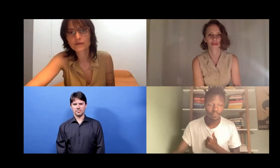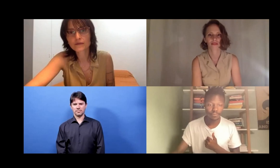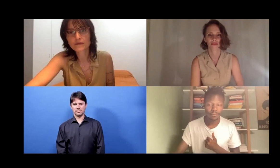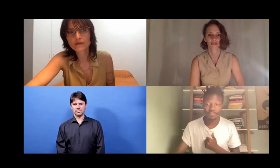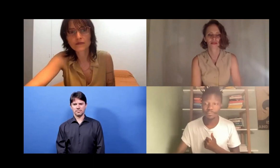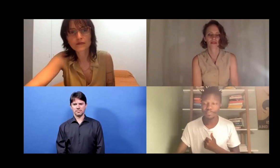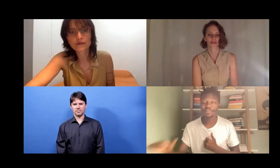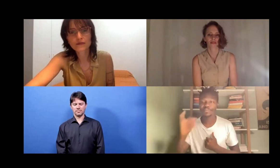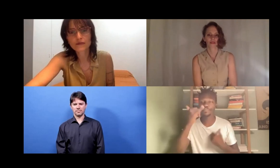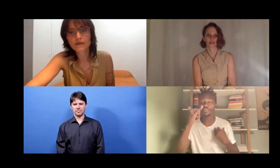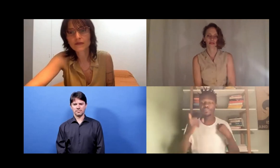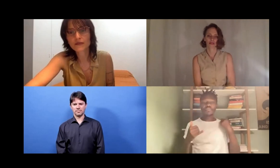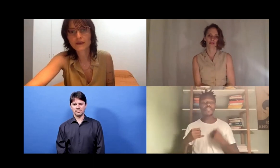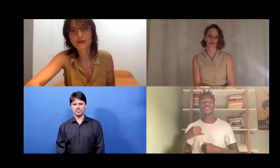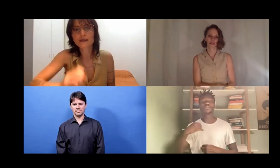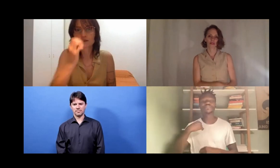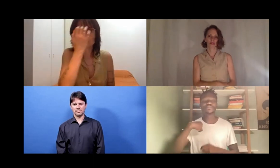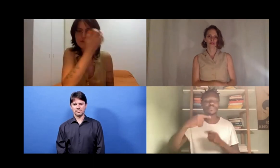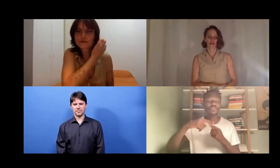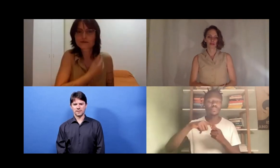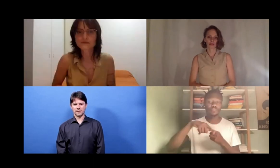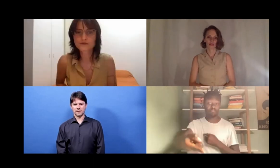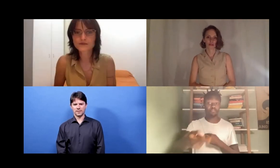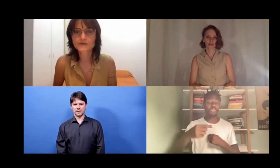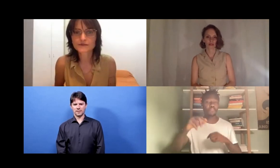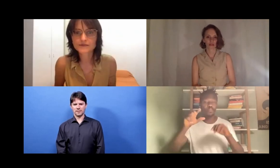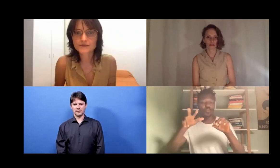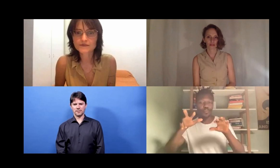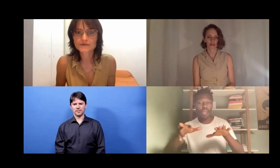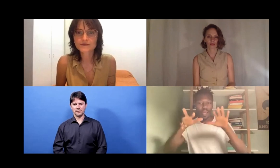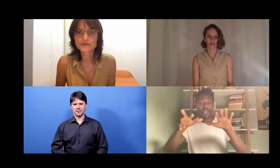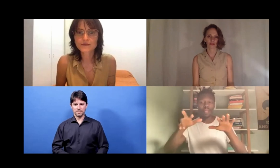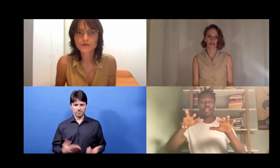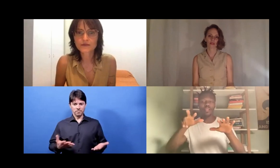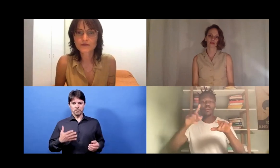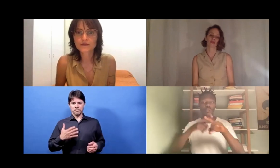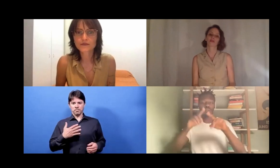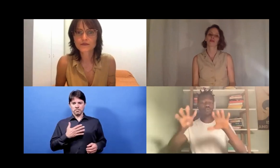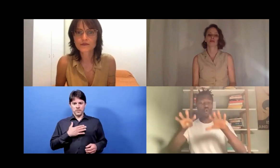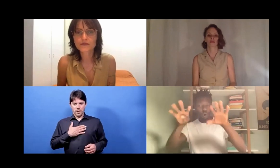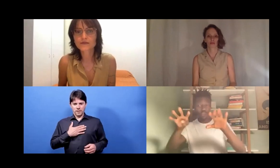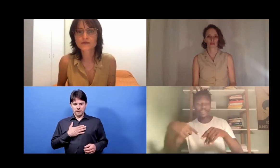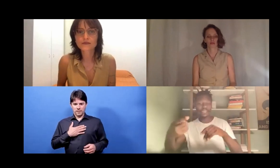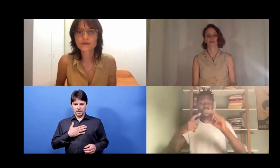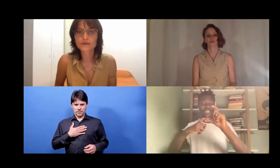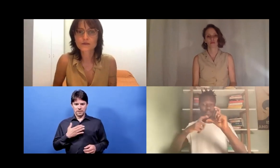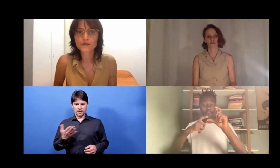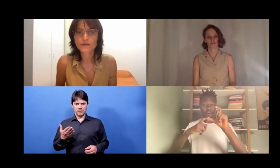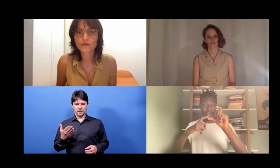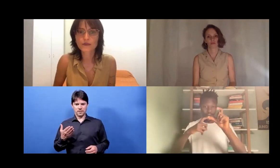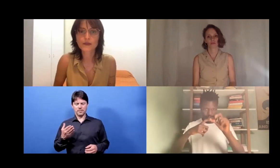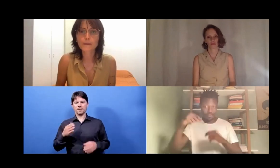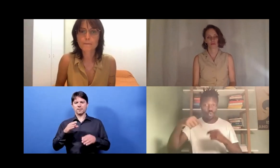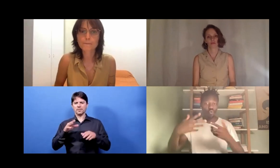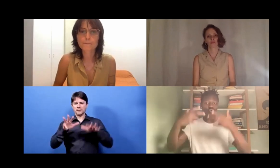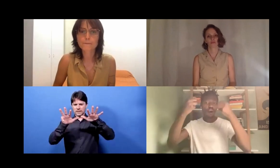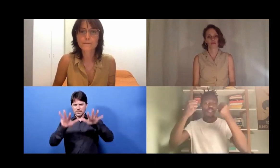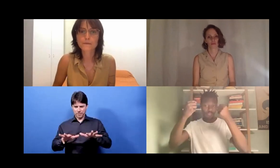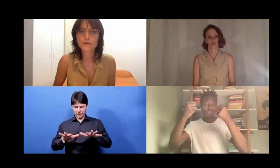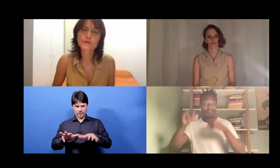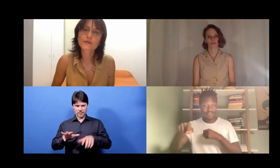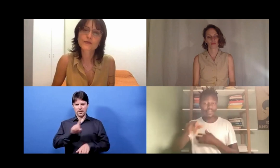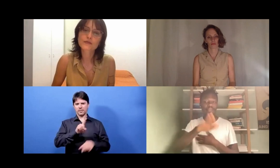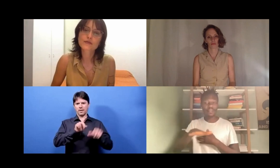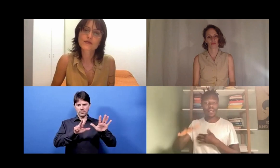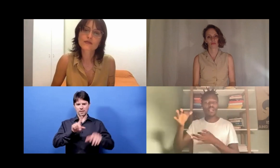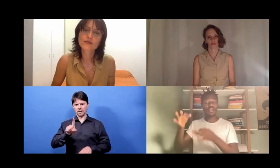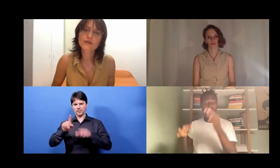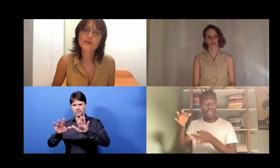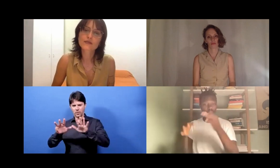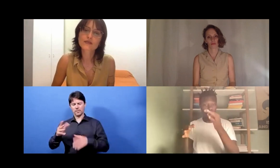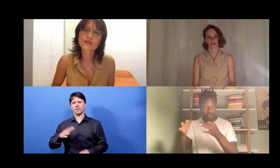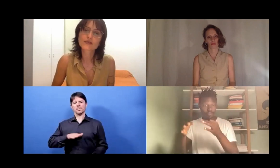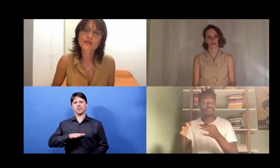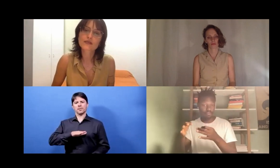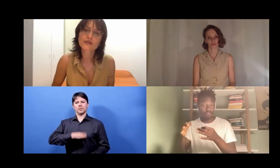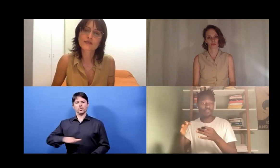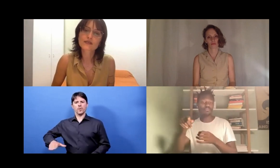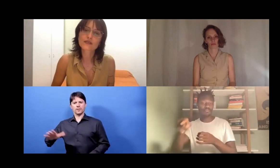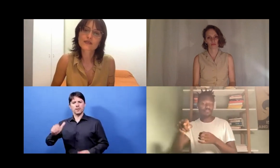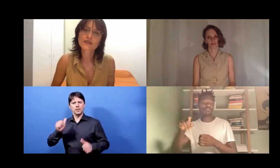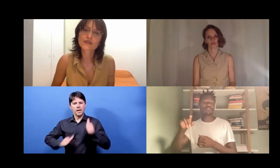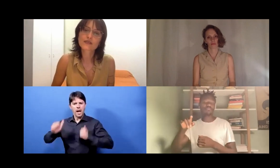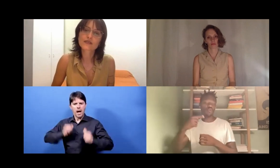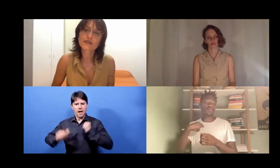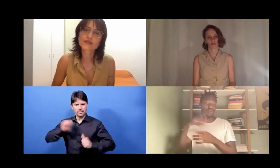Dodzi Dougban: On September 18th and 19th, I'm going to be in Cologne showing a kids performance.